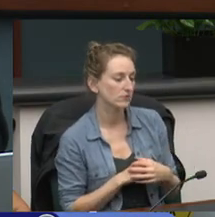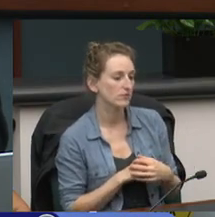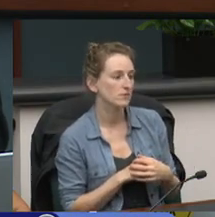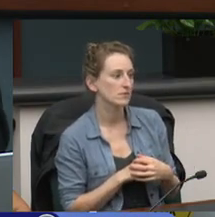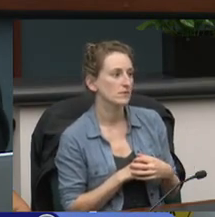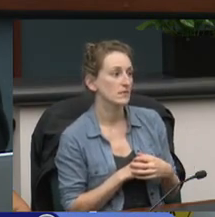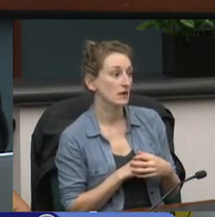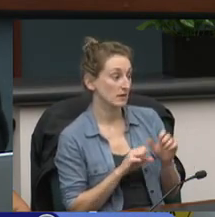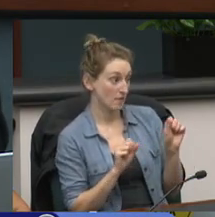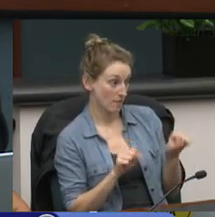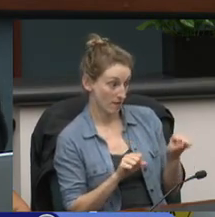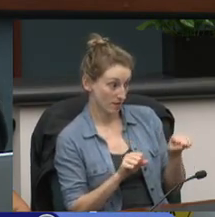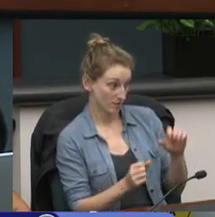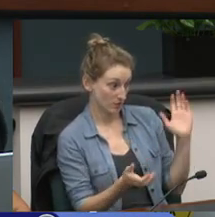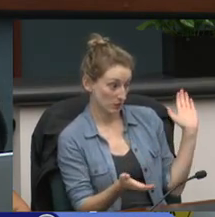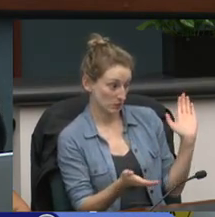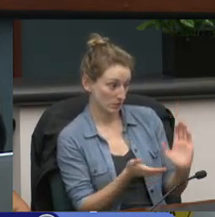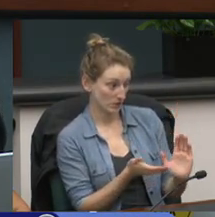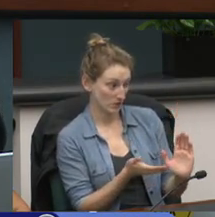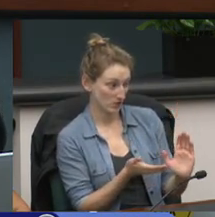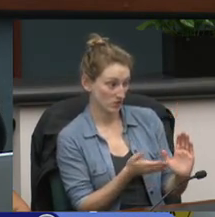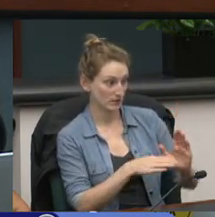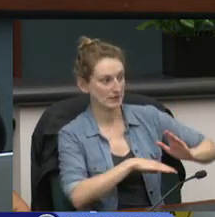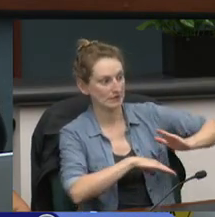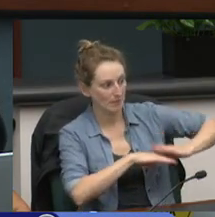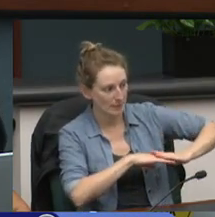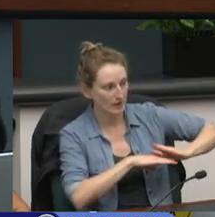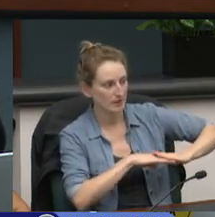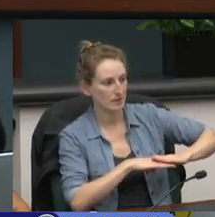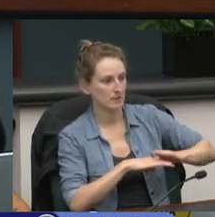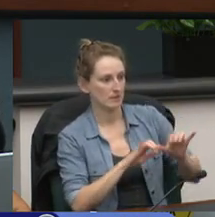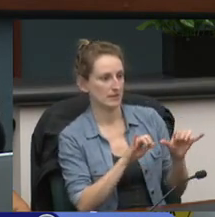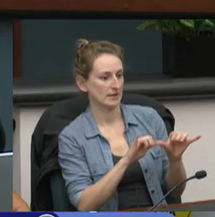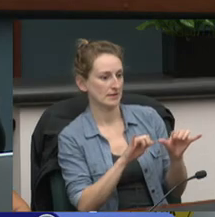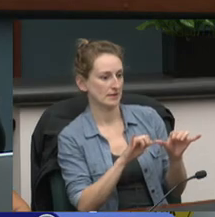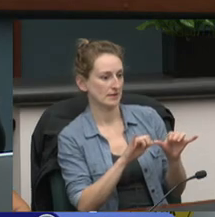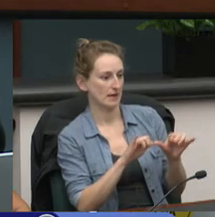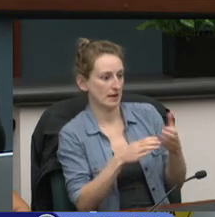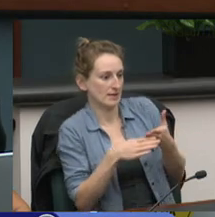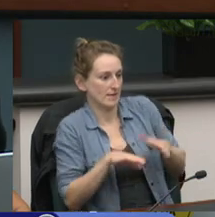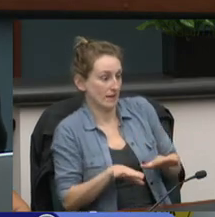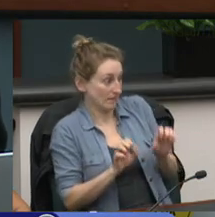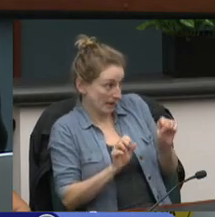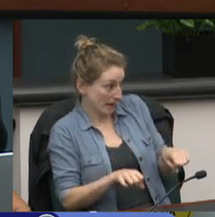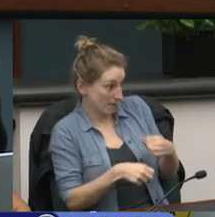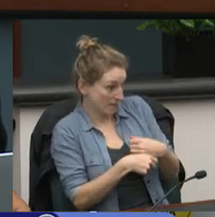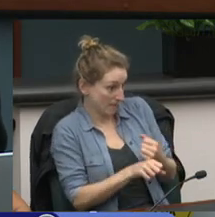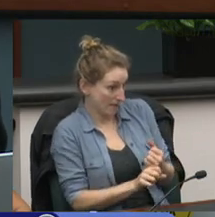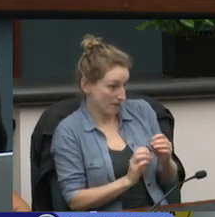minimum size lot that can be subdivided I mean can we make smaller Lots than we used to